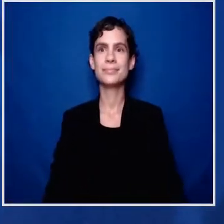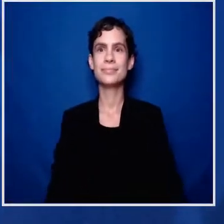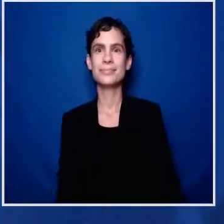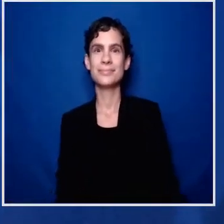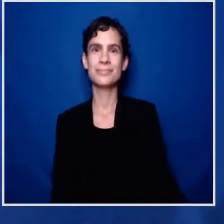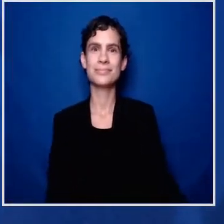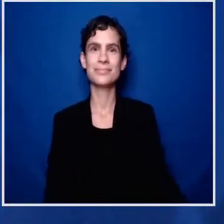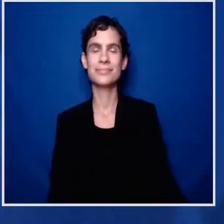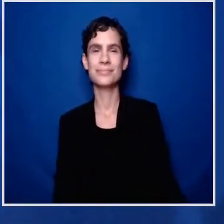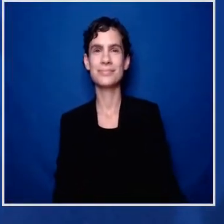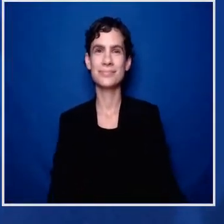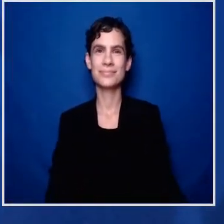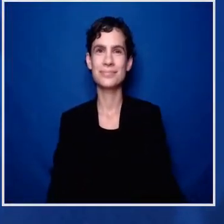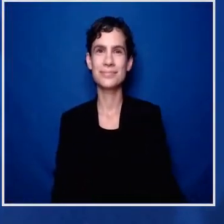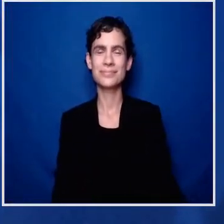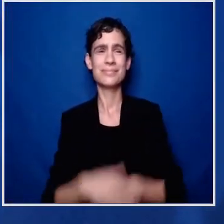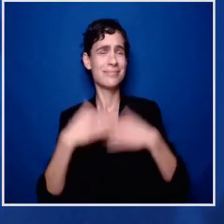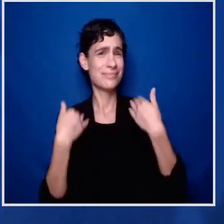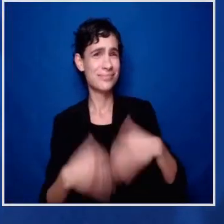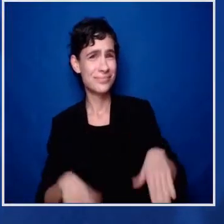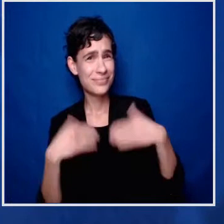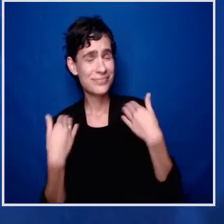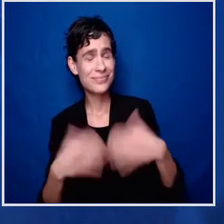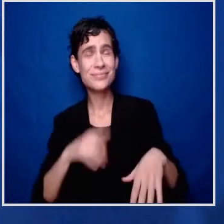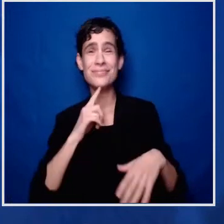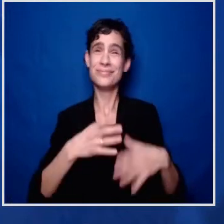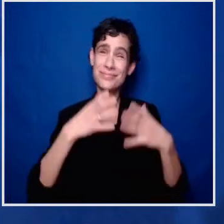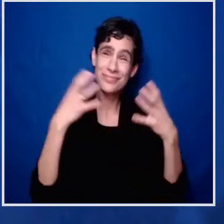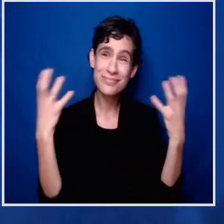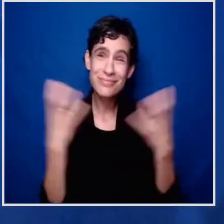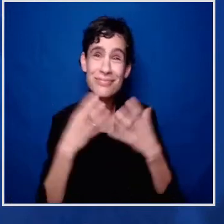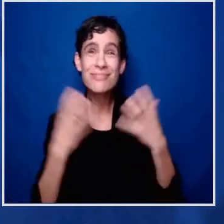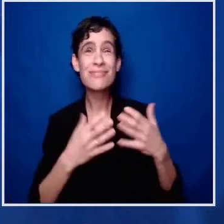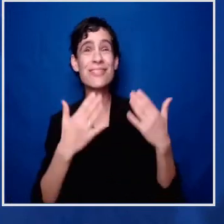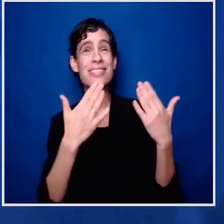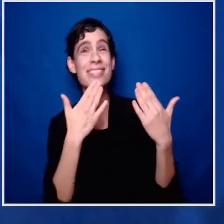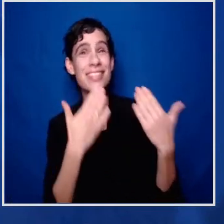BUILD A BRIGHTER FUTURE FOR OUR COUNTRY.